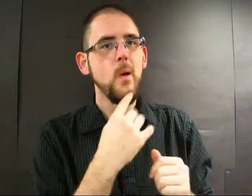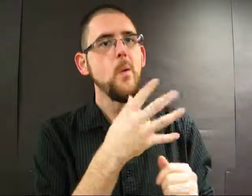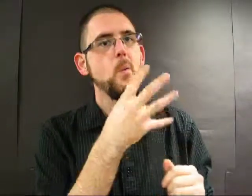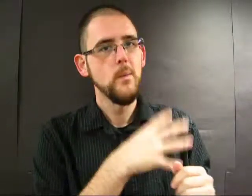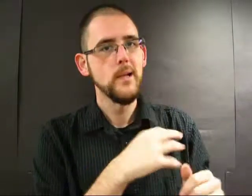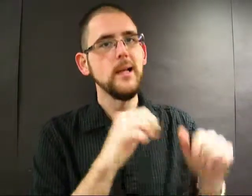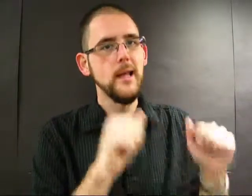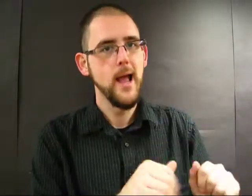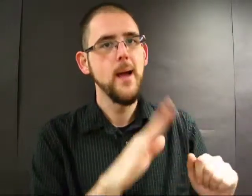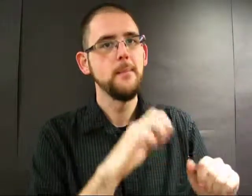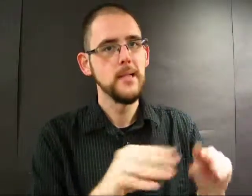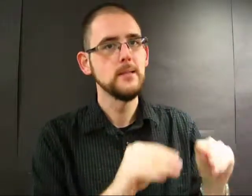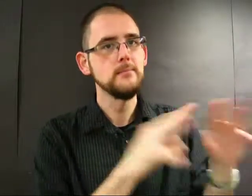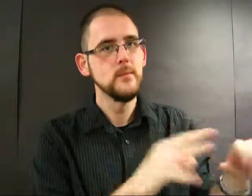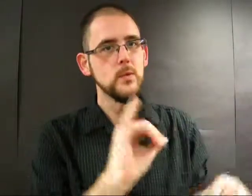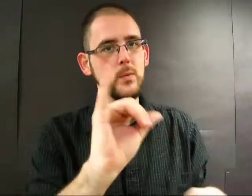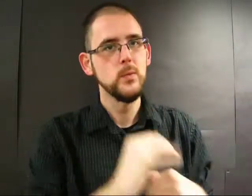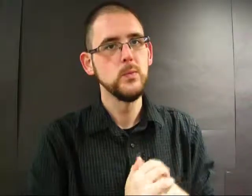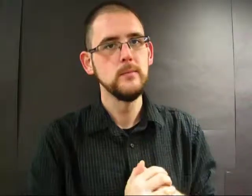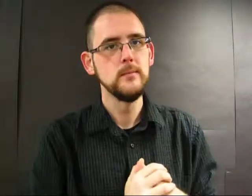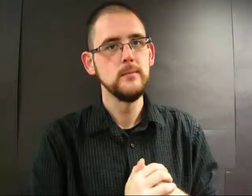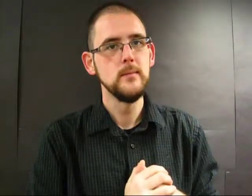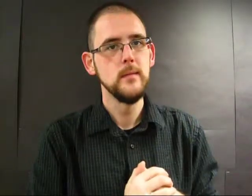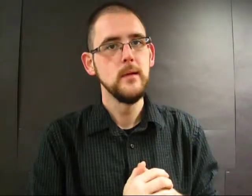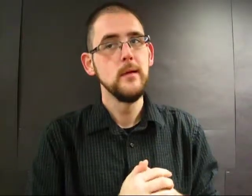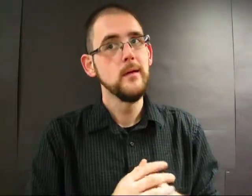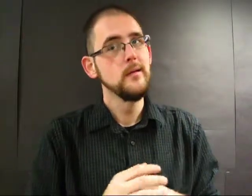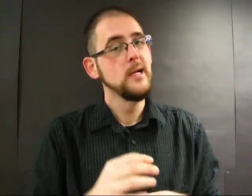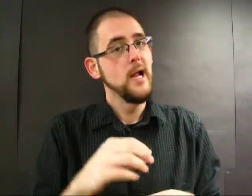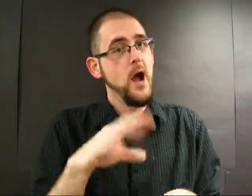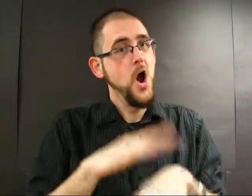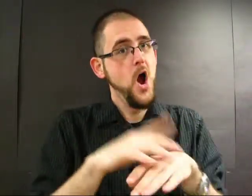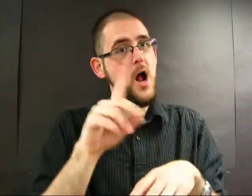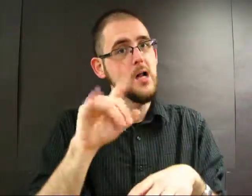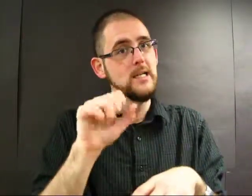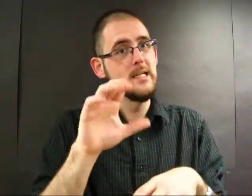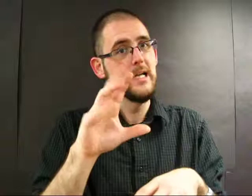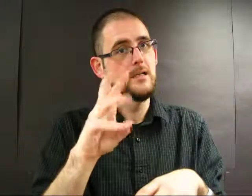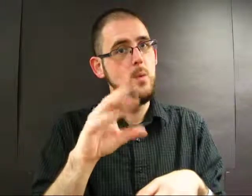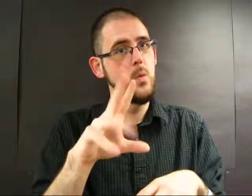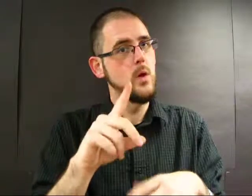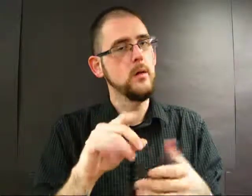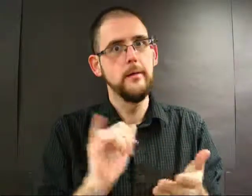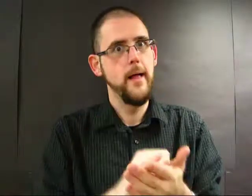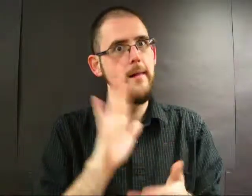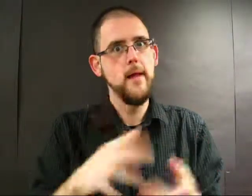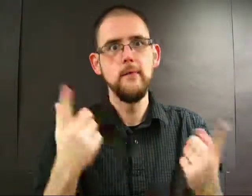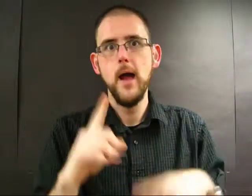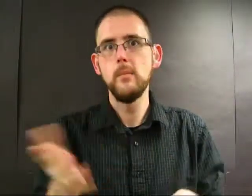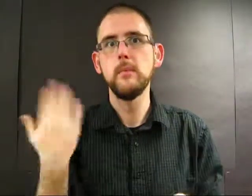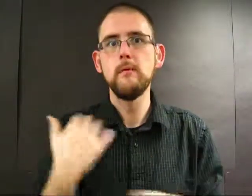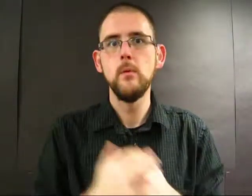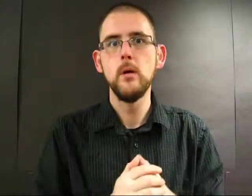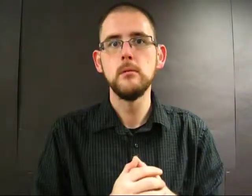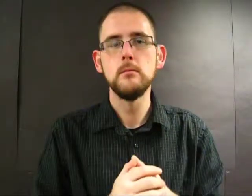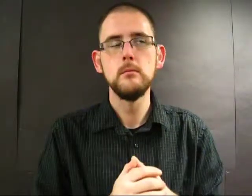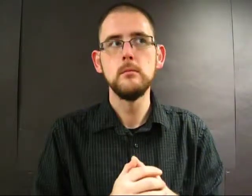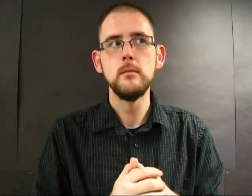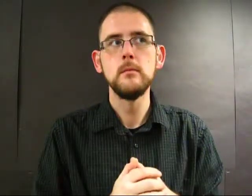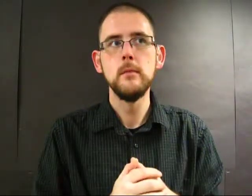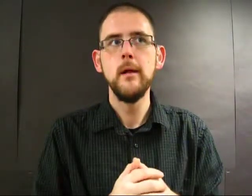It turns out that a woman can be a wizard too, which just doesn't happen on the Discworld.